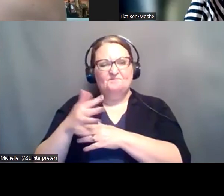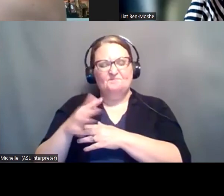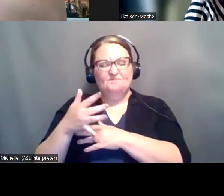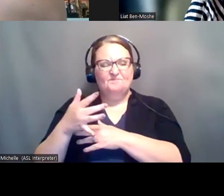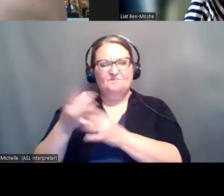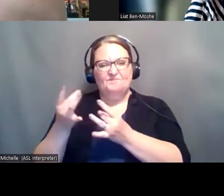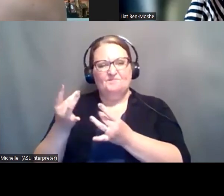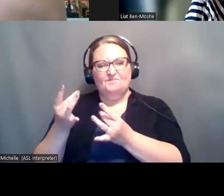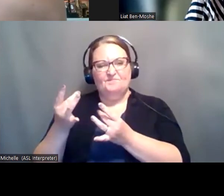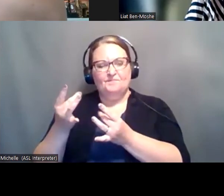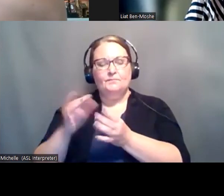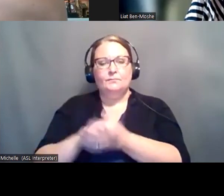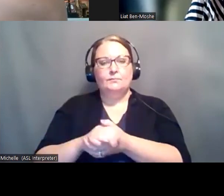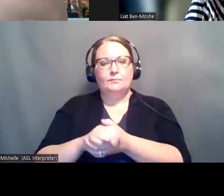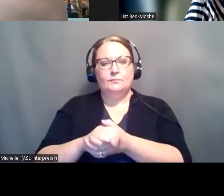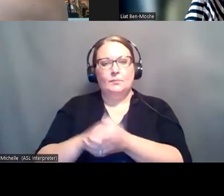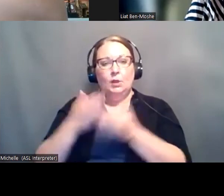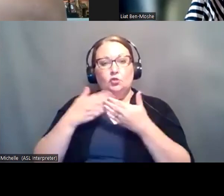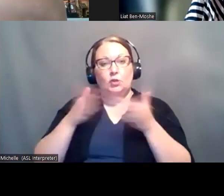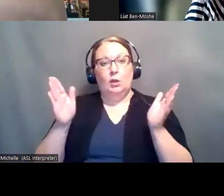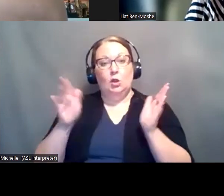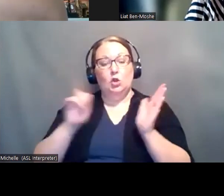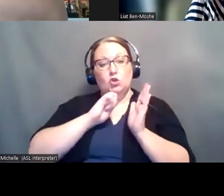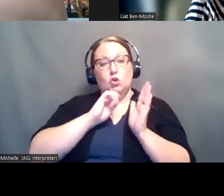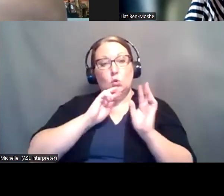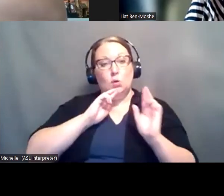Generally, the journalists, reporters,